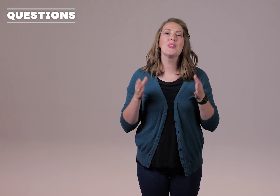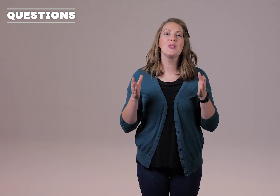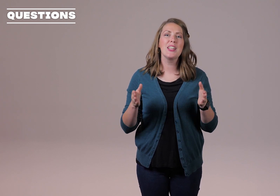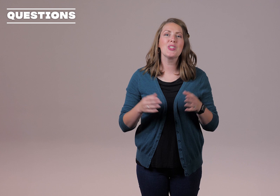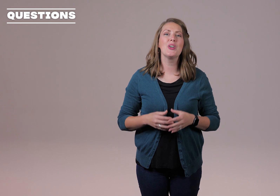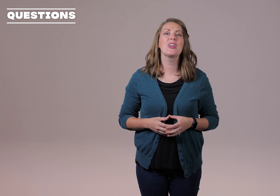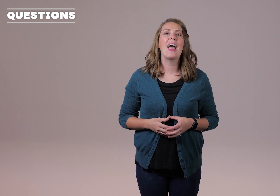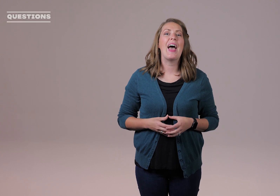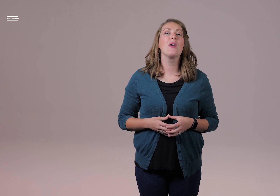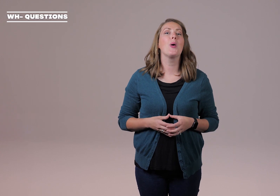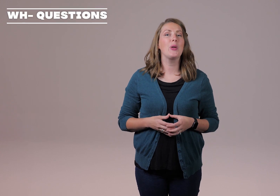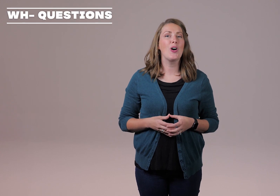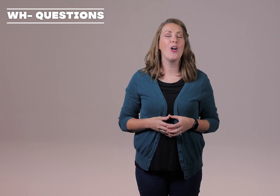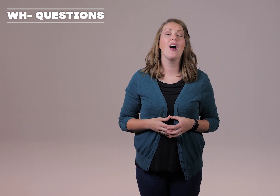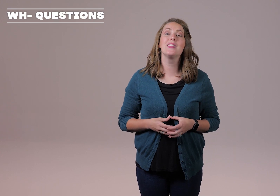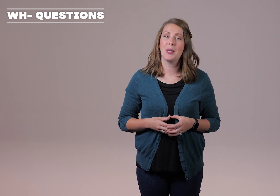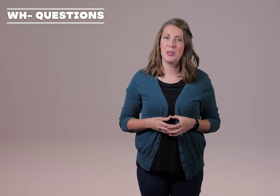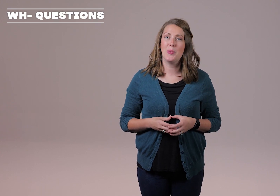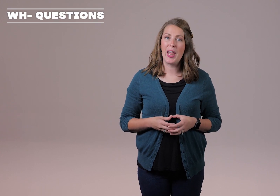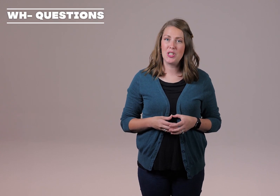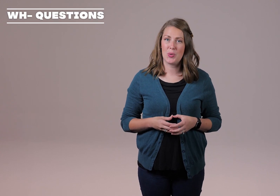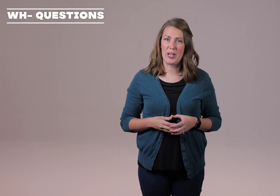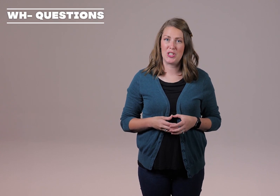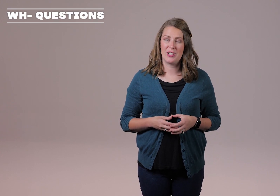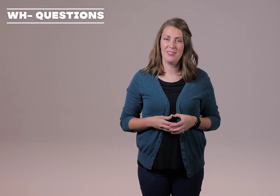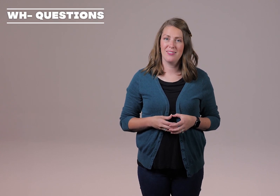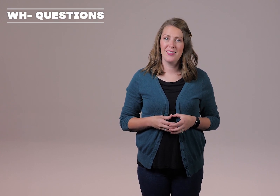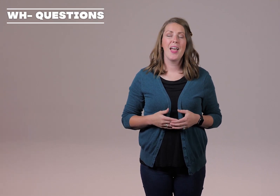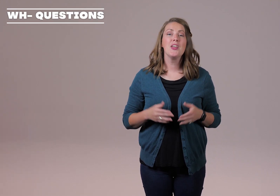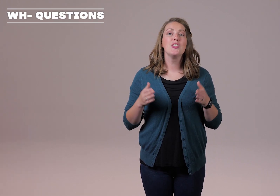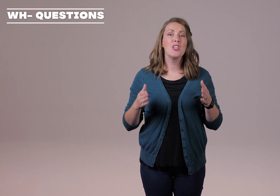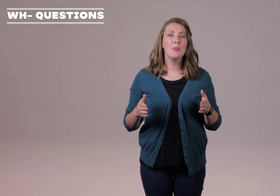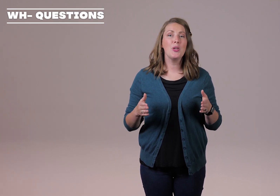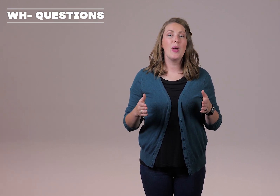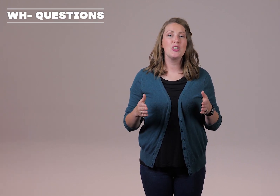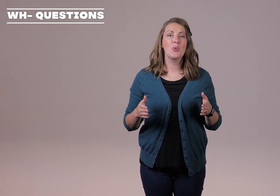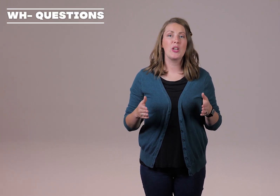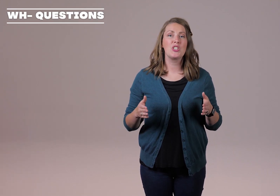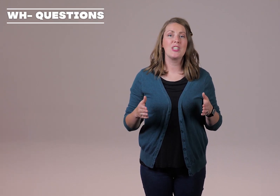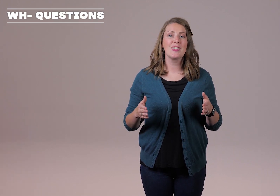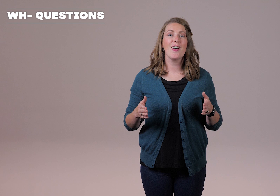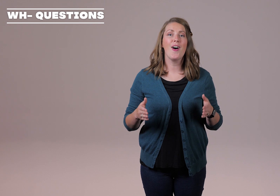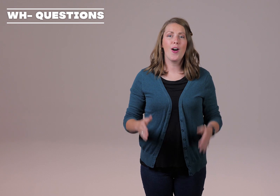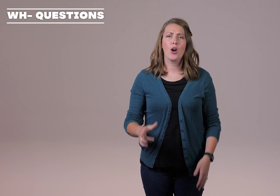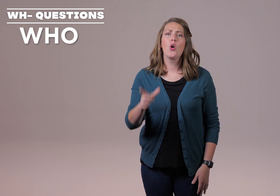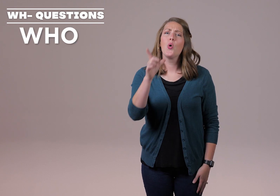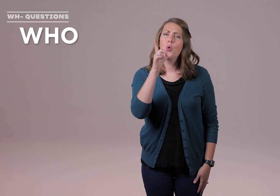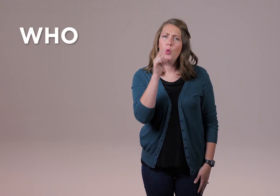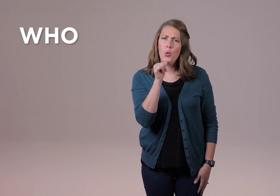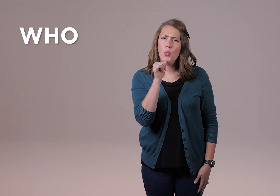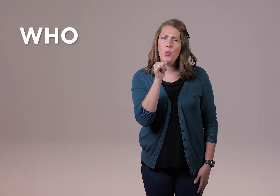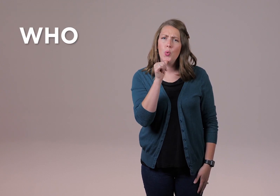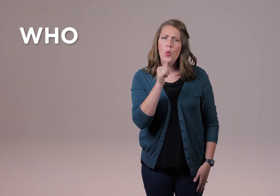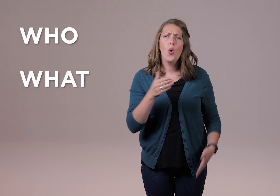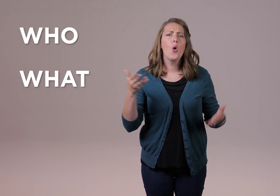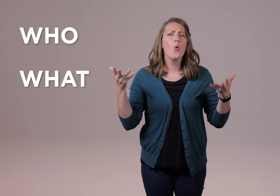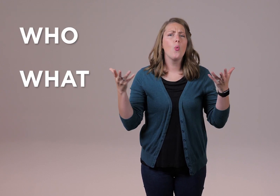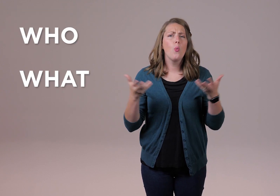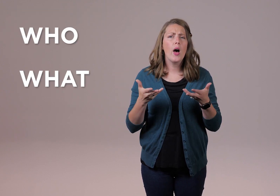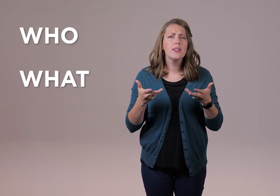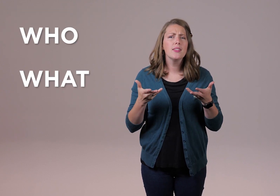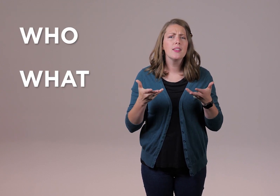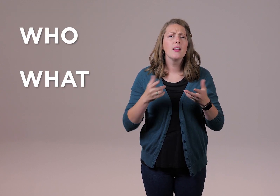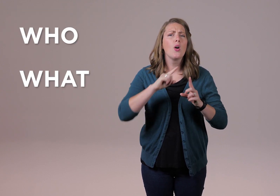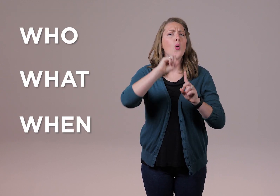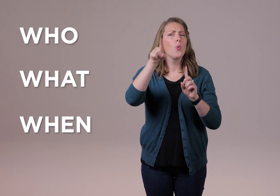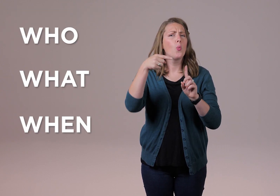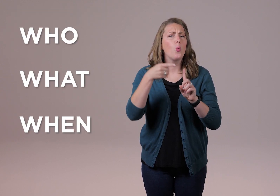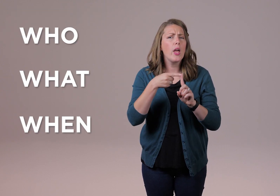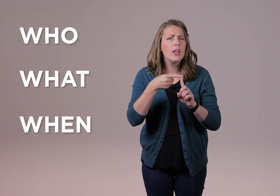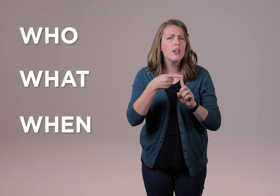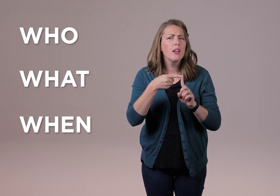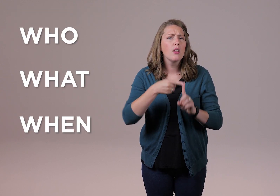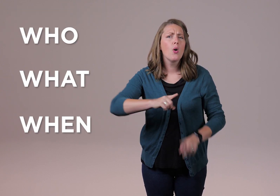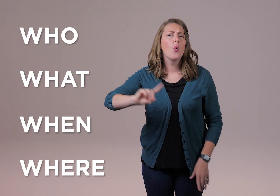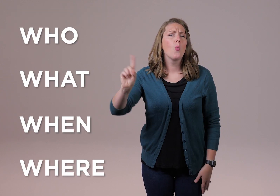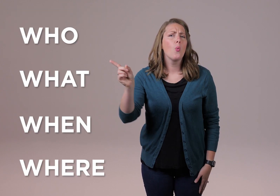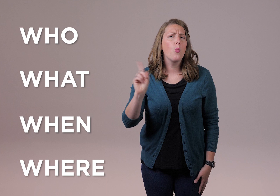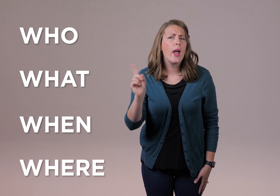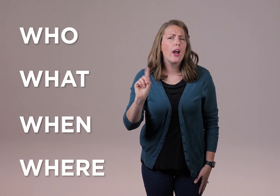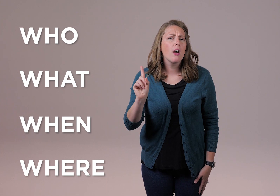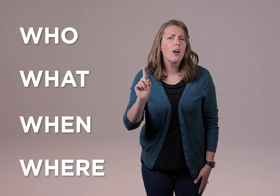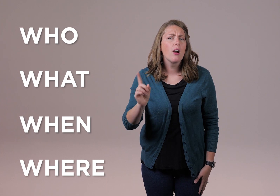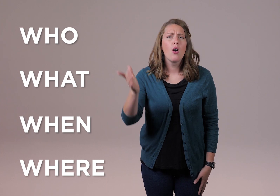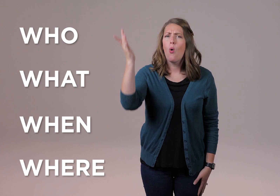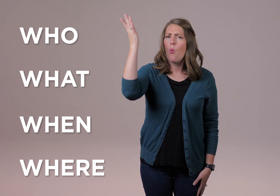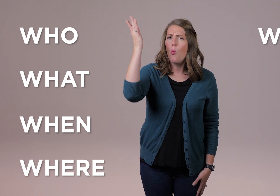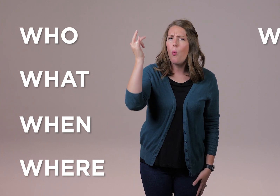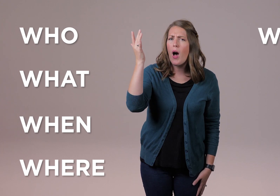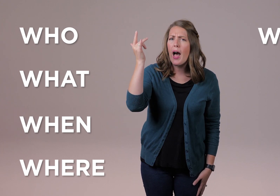So let's look at what we call a wh-question. Wh-questions are who, what, when, where, why,